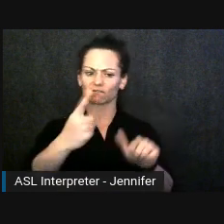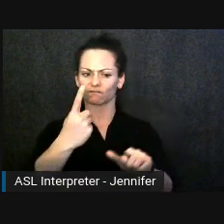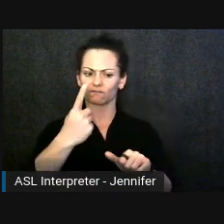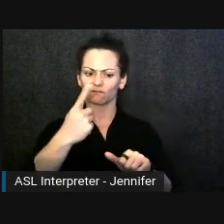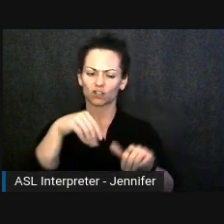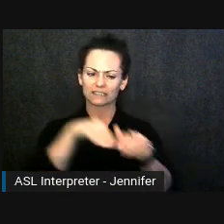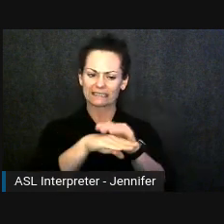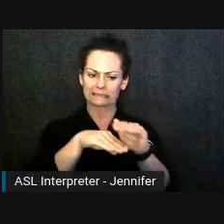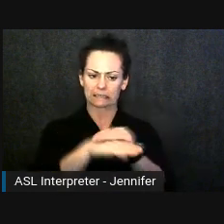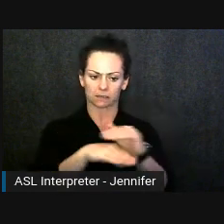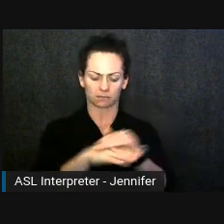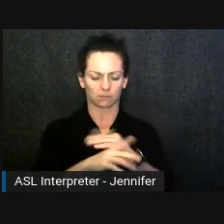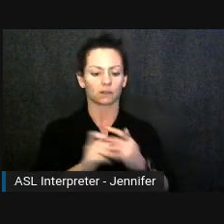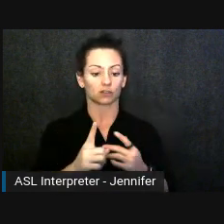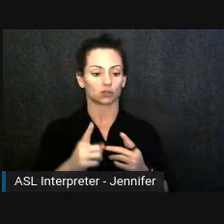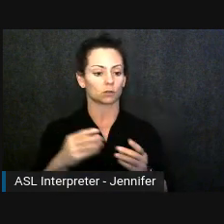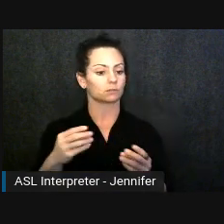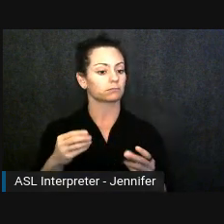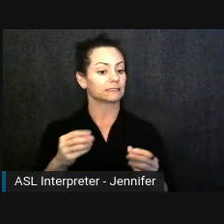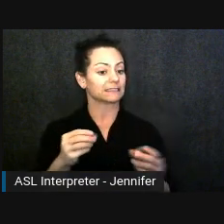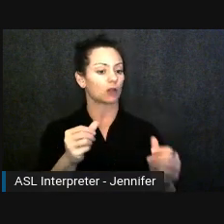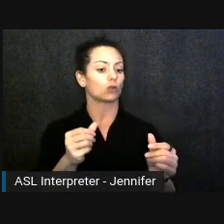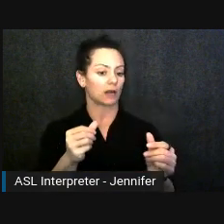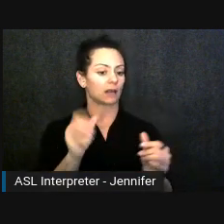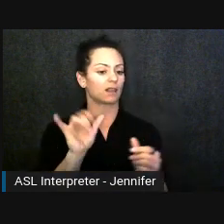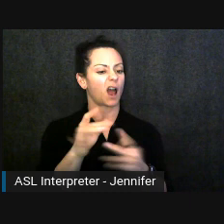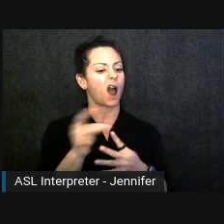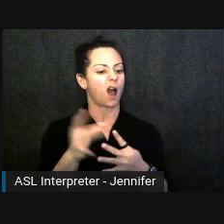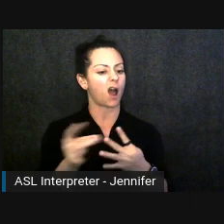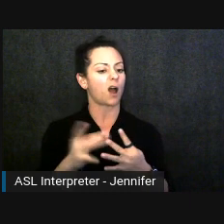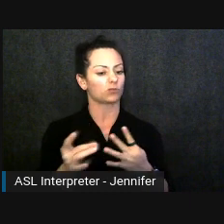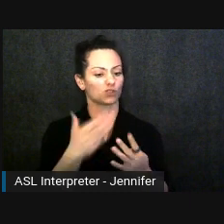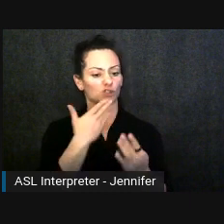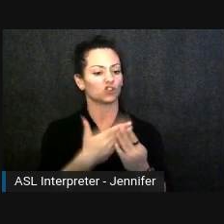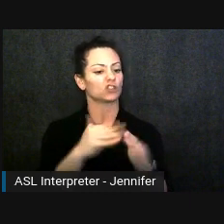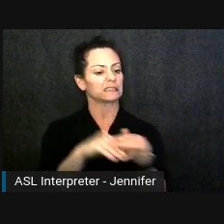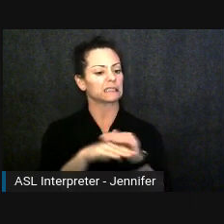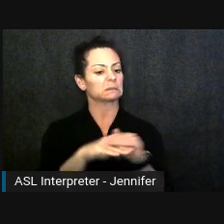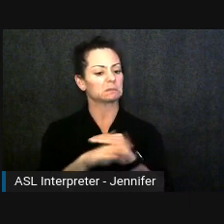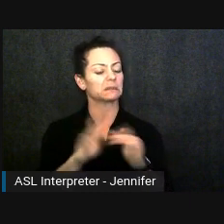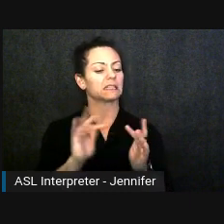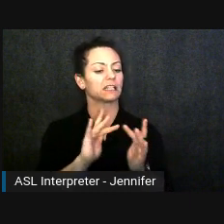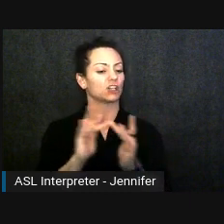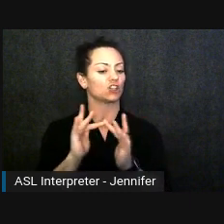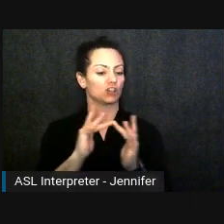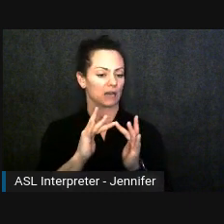of good accessibility on the Internet by these cloud providers. [clears throat]